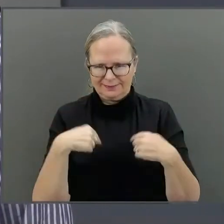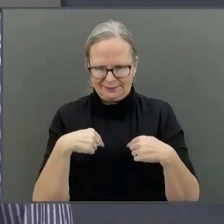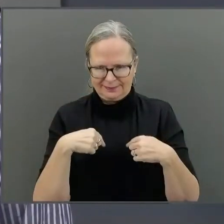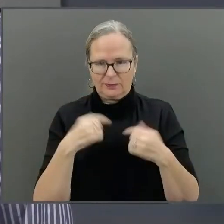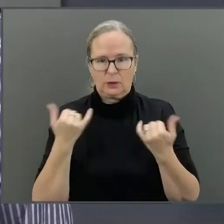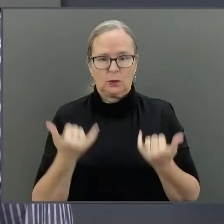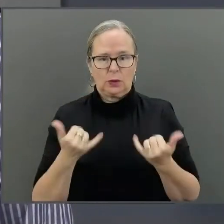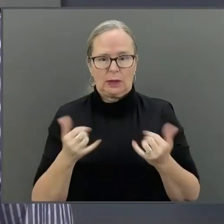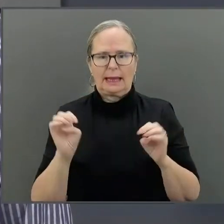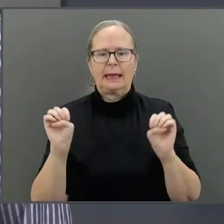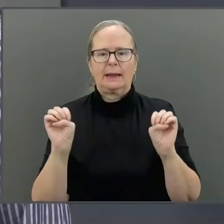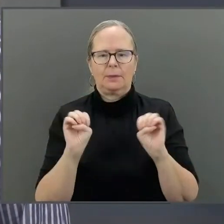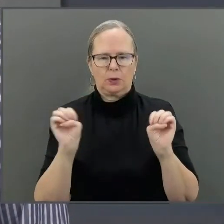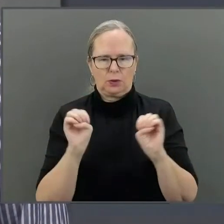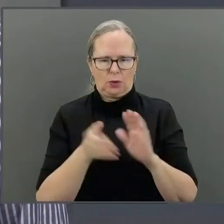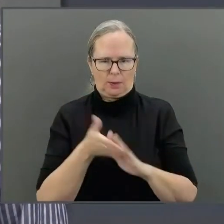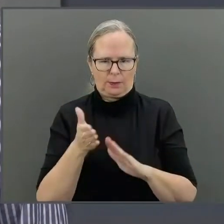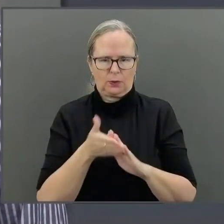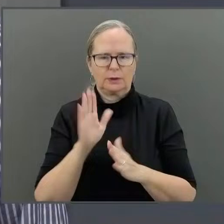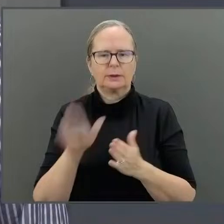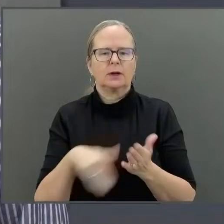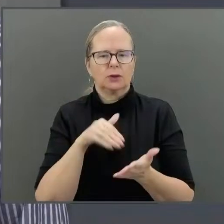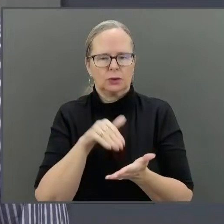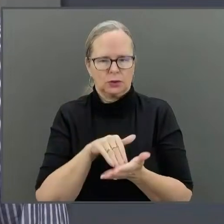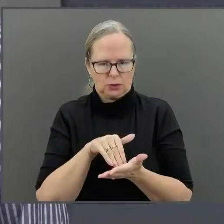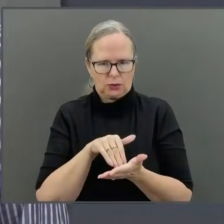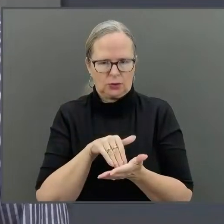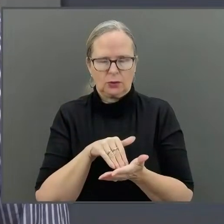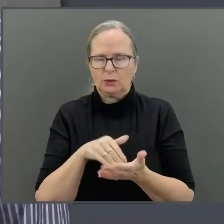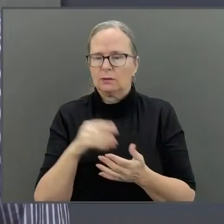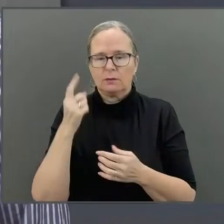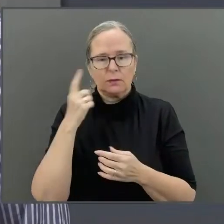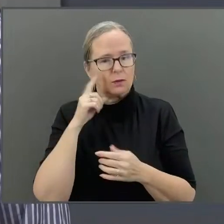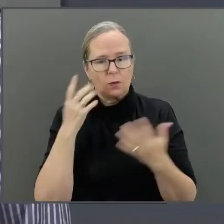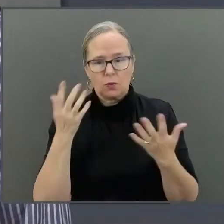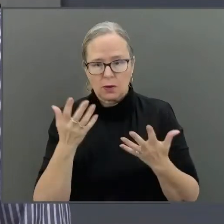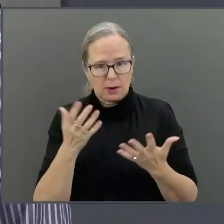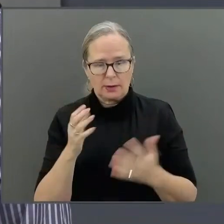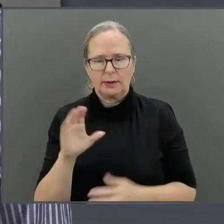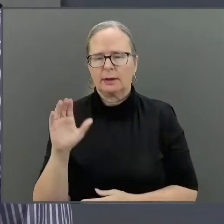Calgary Emergency Management agency's update on our critical water main break joining us